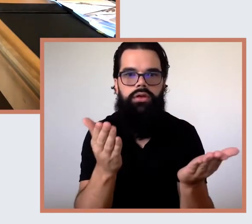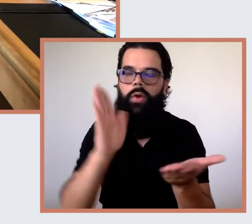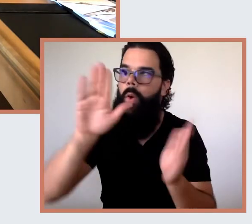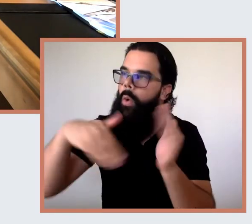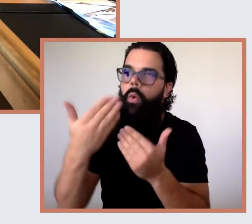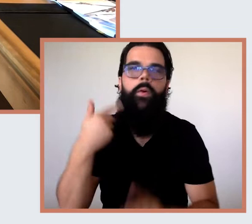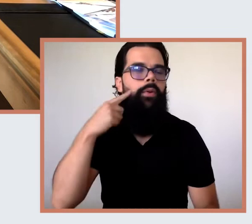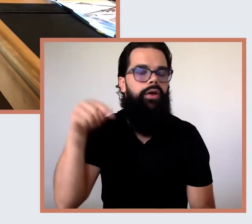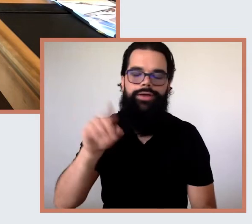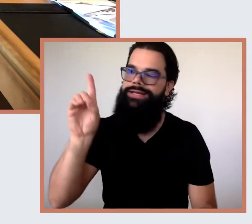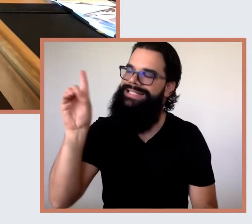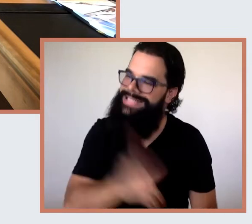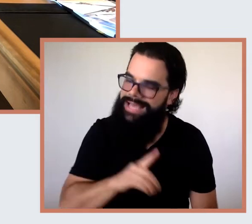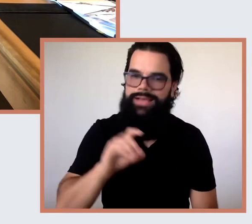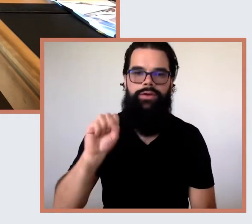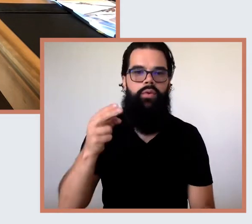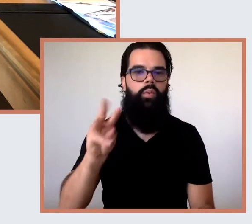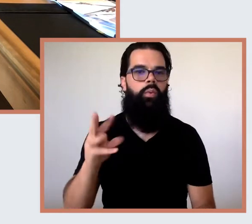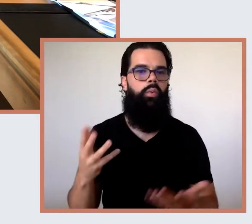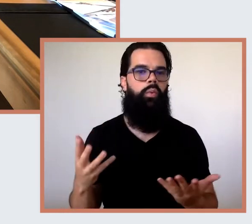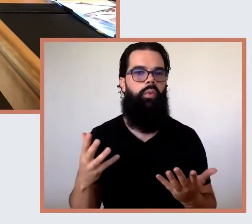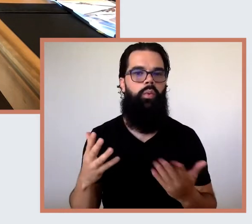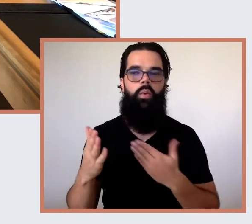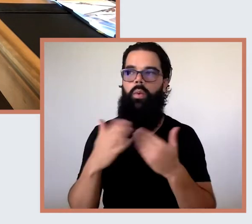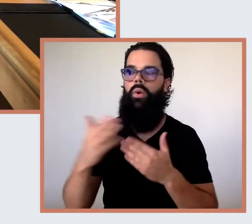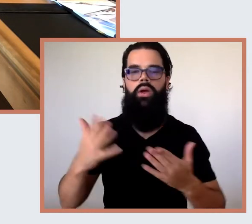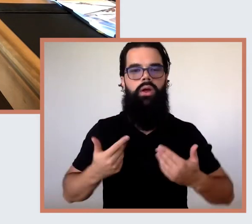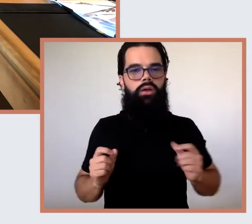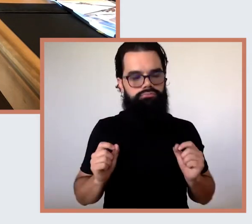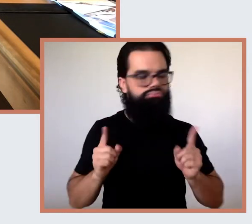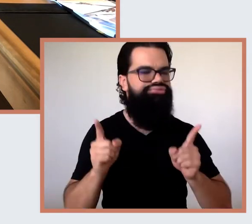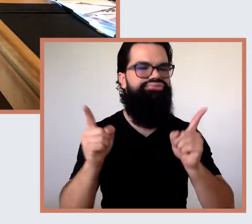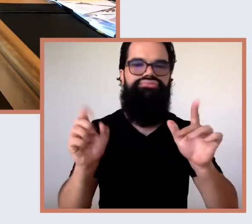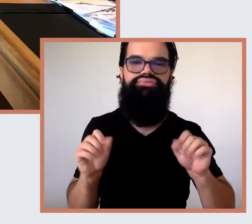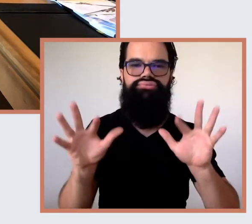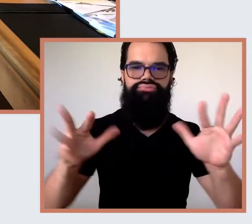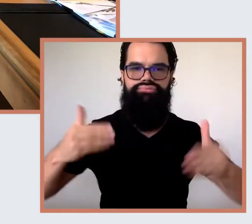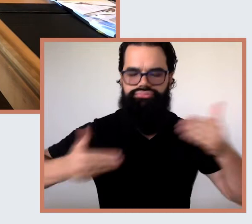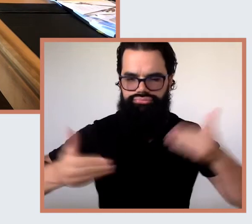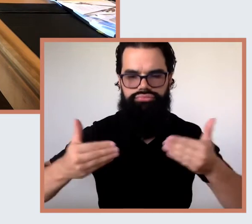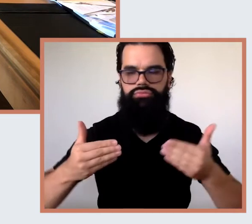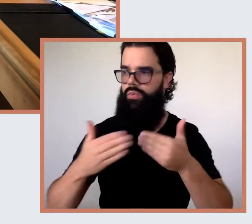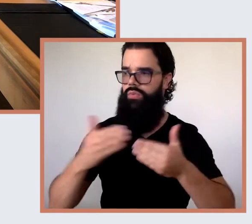footing with everybody else in the damn show, it just does. That person has to be able to air their grievances,